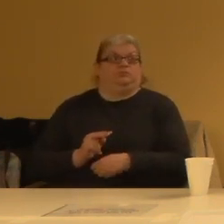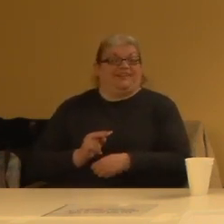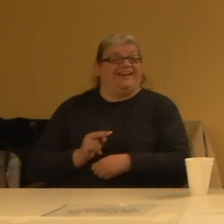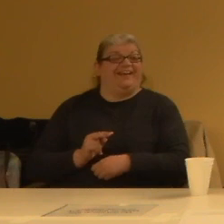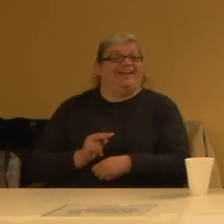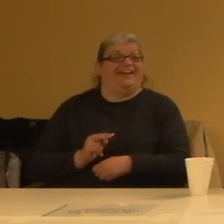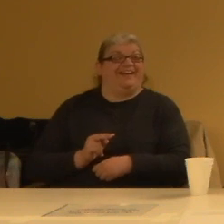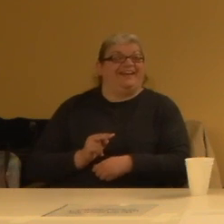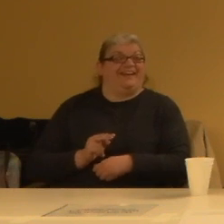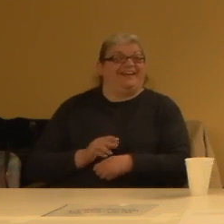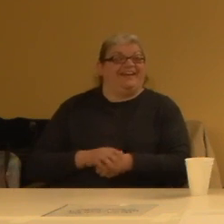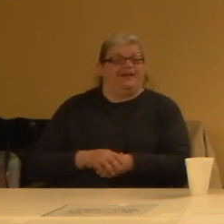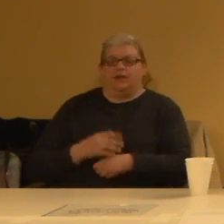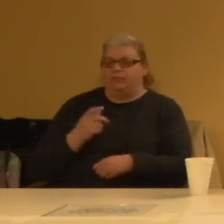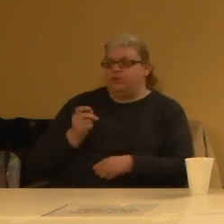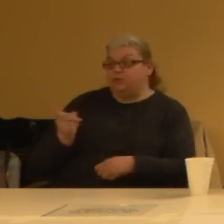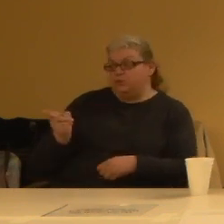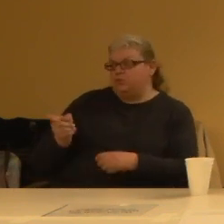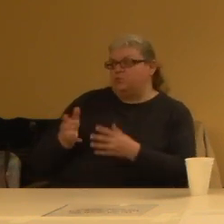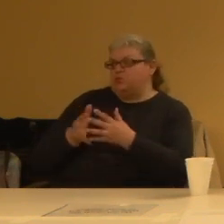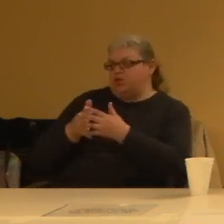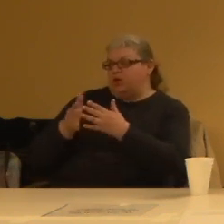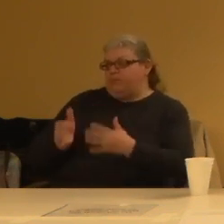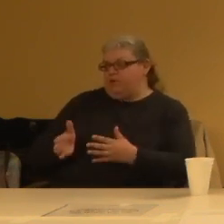"Because you're American and you will understand how